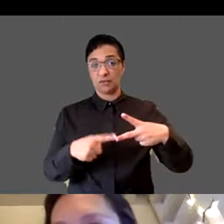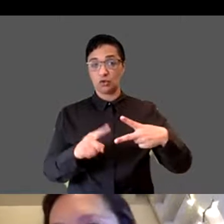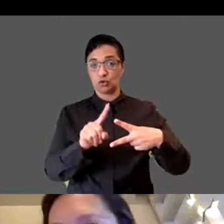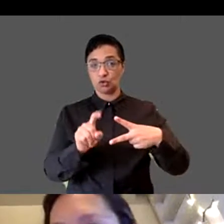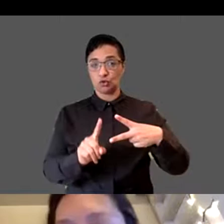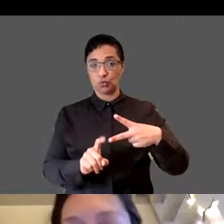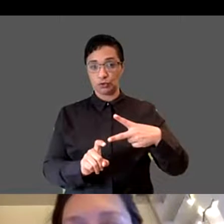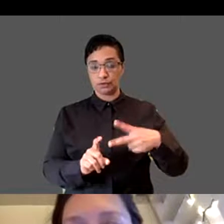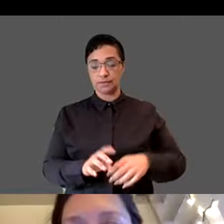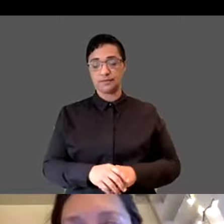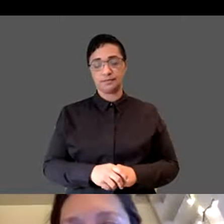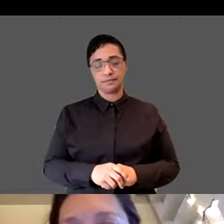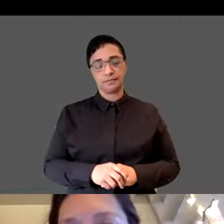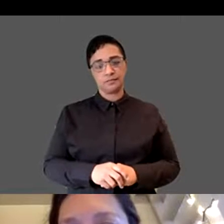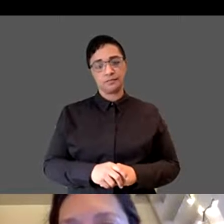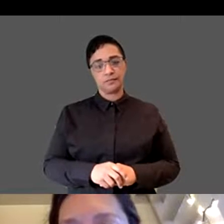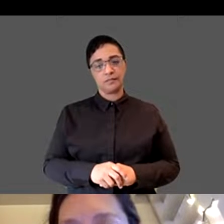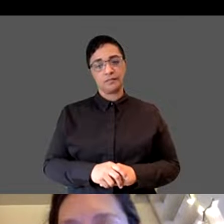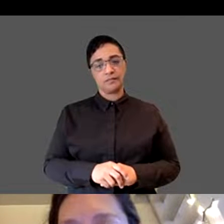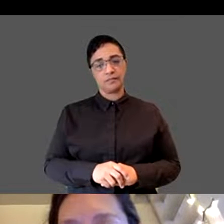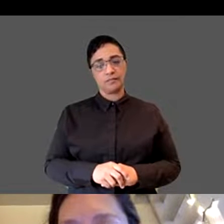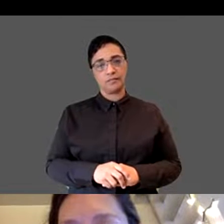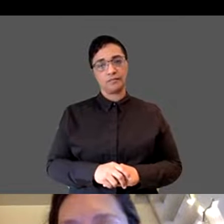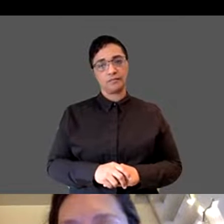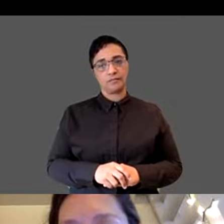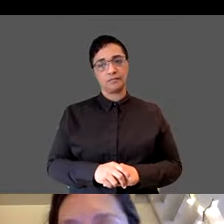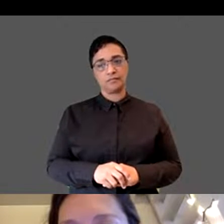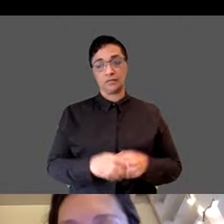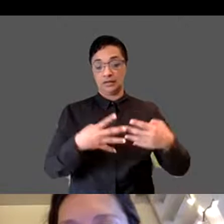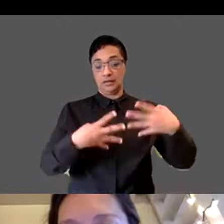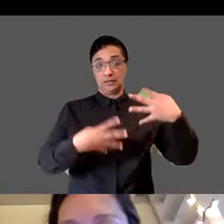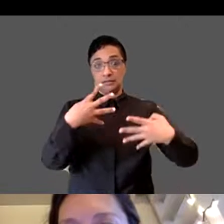What would be your advice on trying to get the citizen generated data used in planning